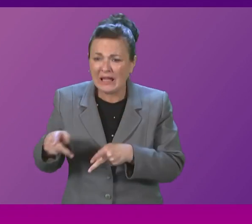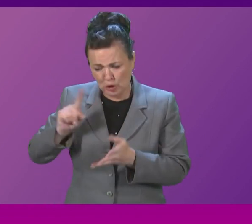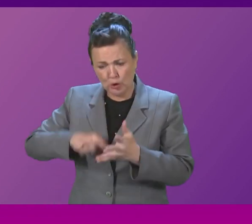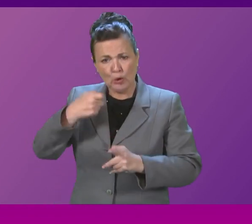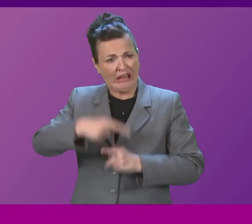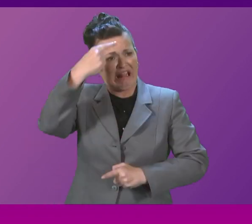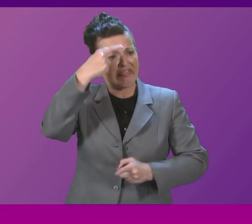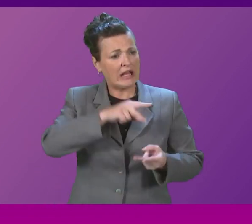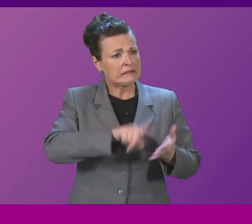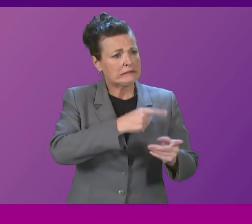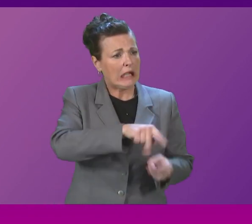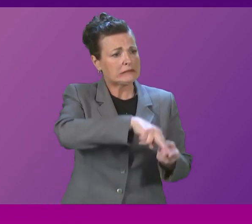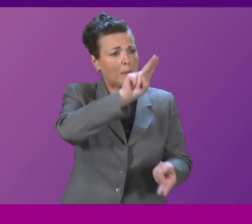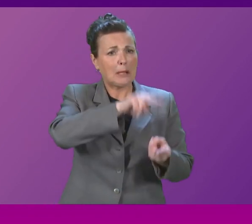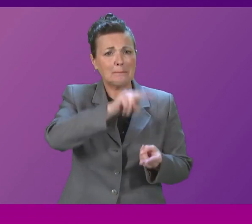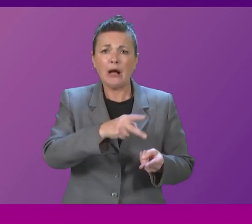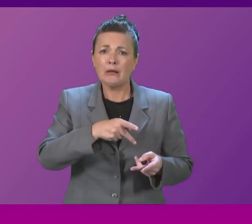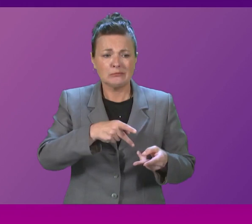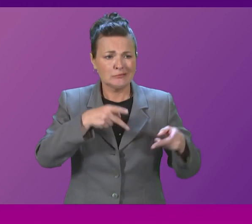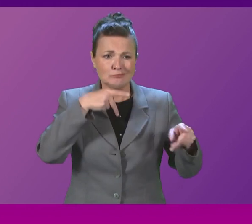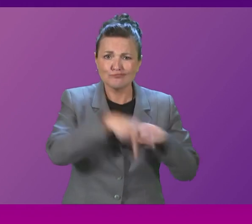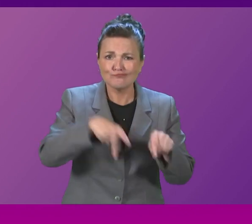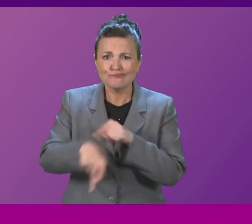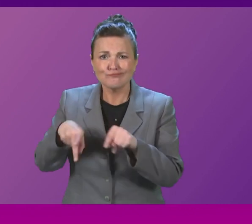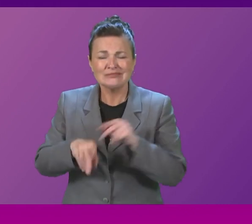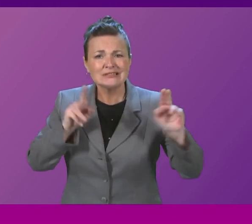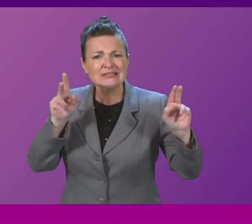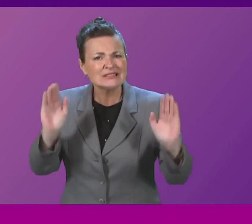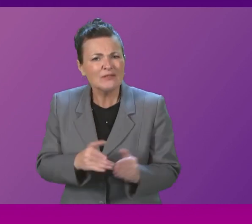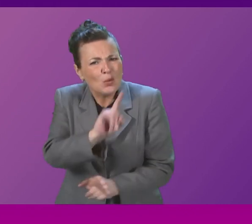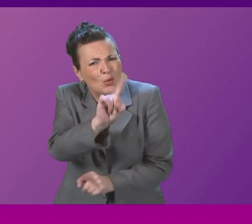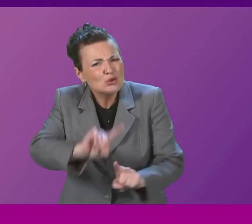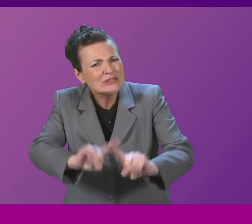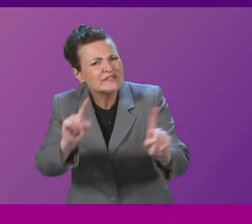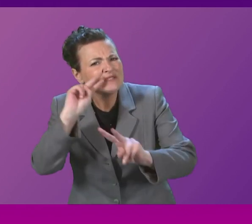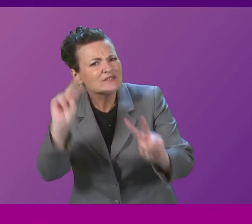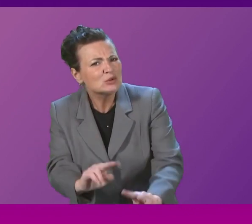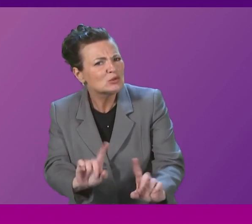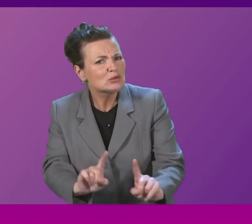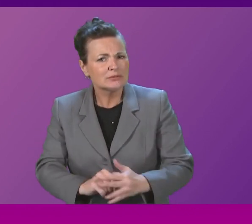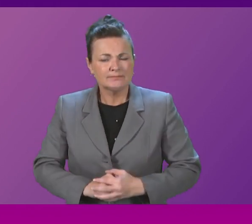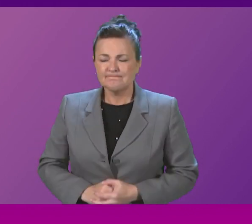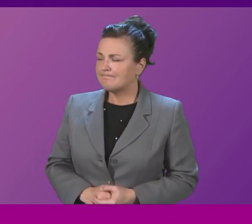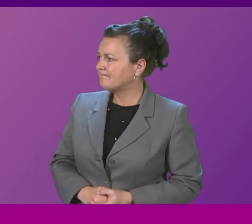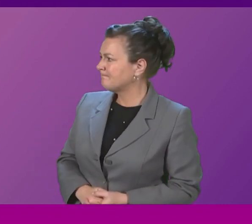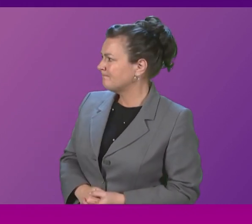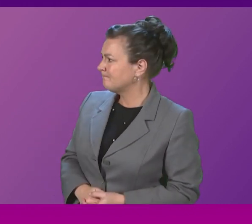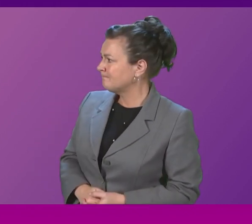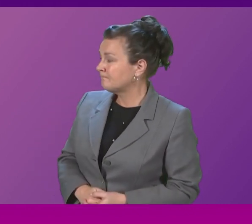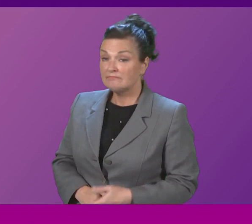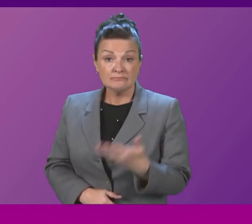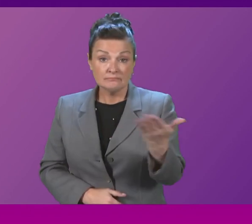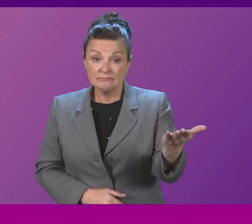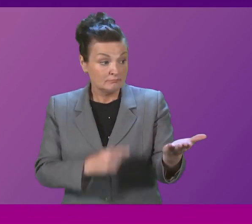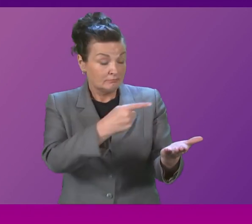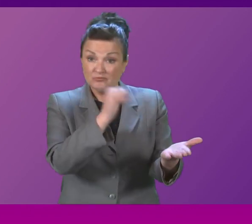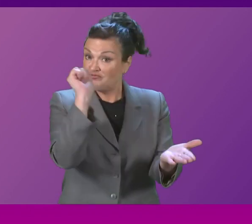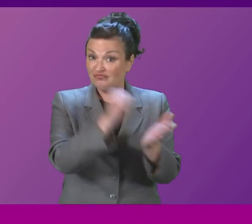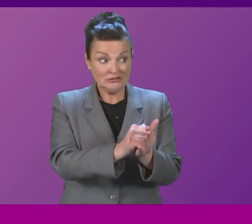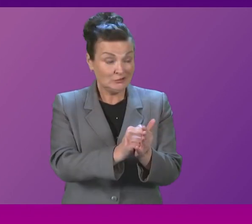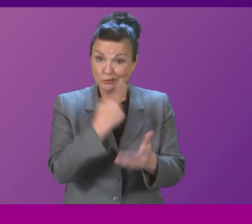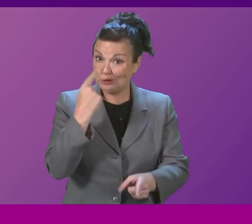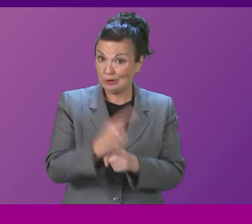Kenny Gibson is absolutely right to talk about the impact of Tory mismanagement.